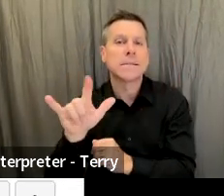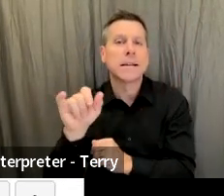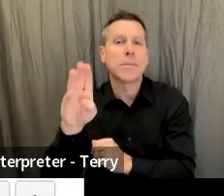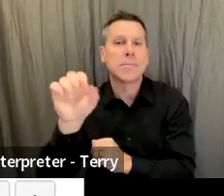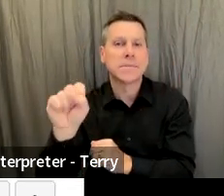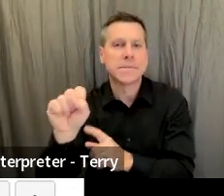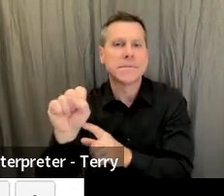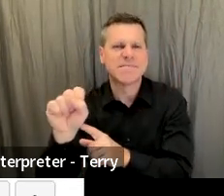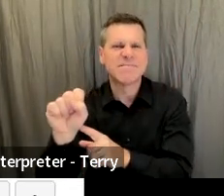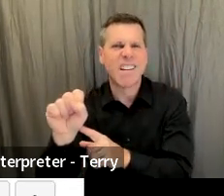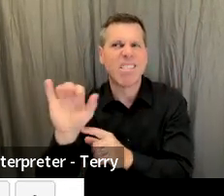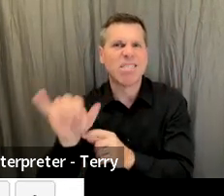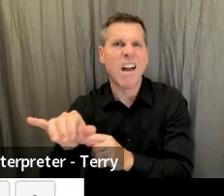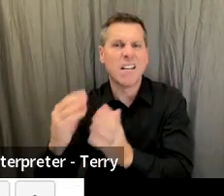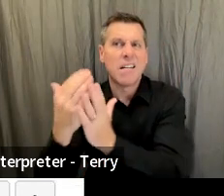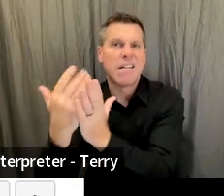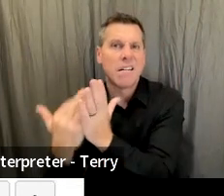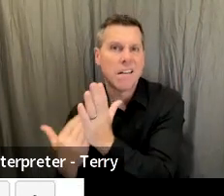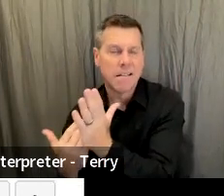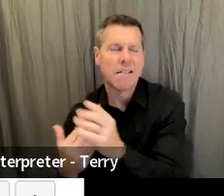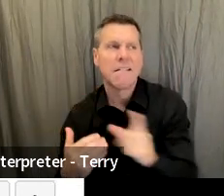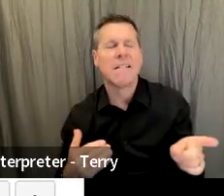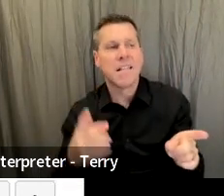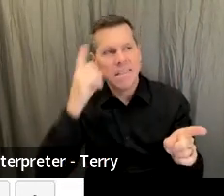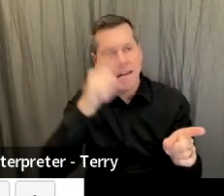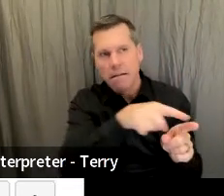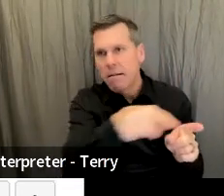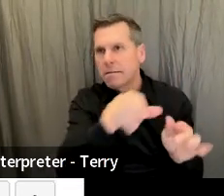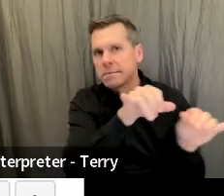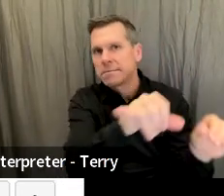But when I put this together, I use the resources that